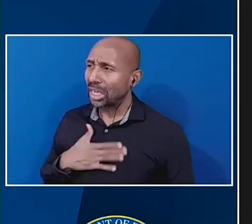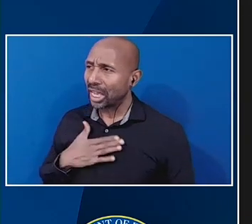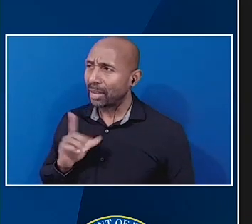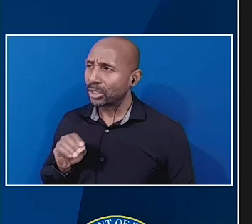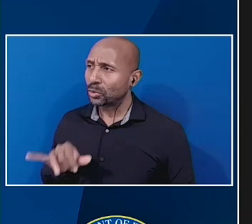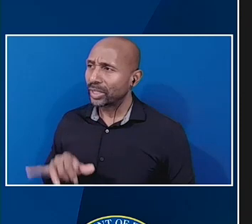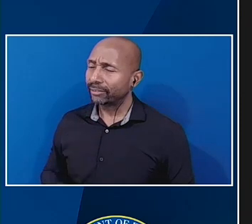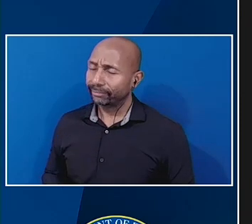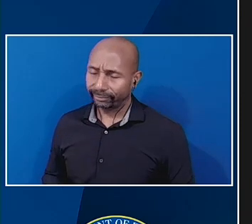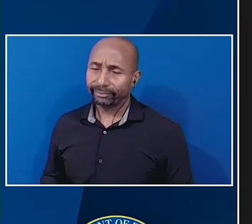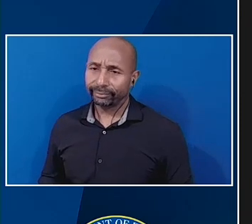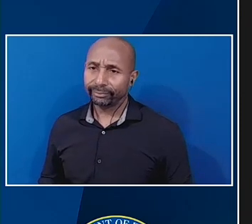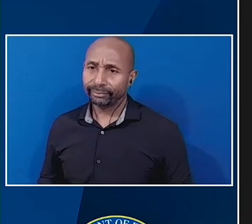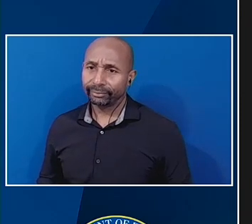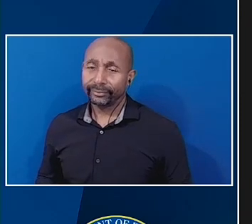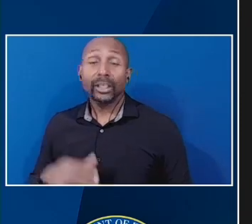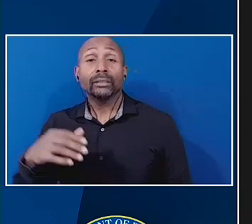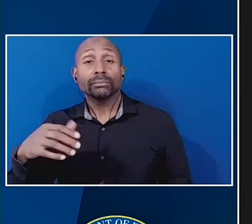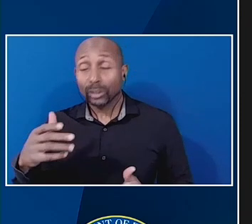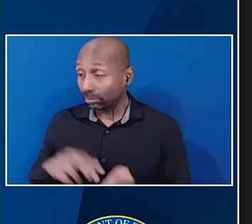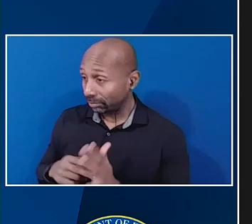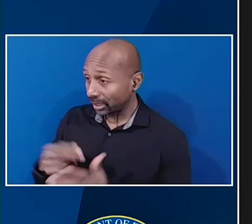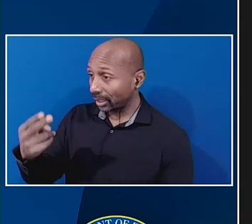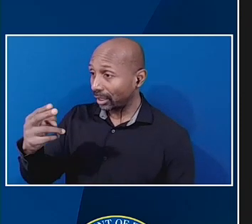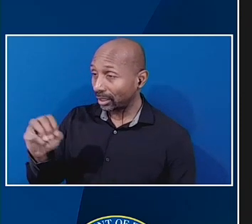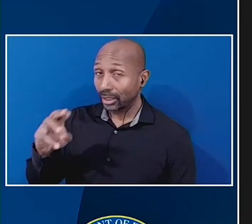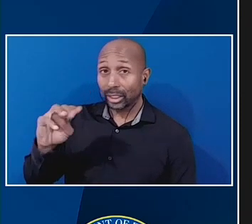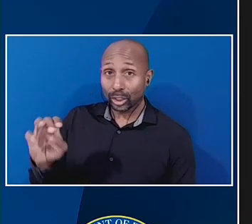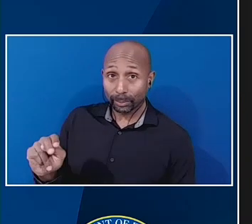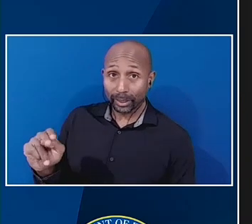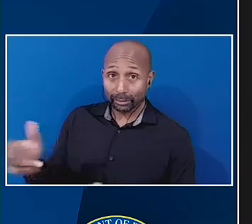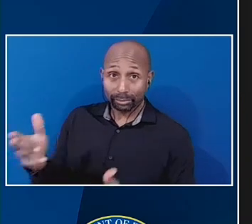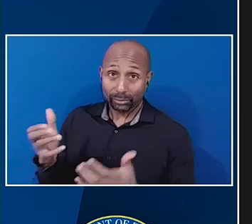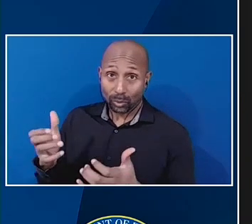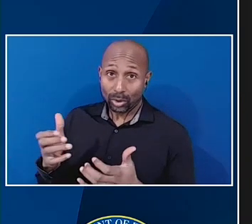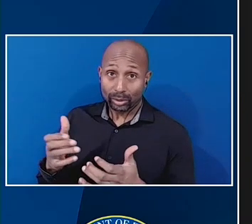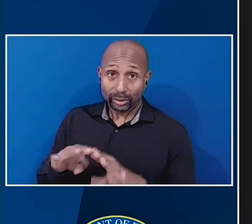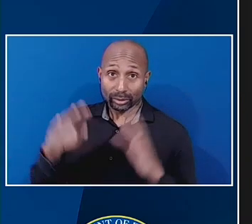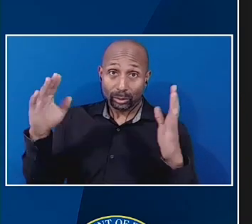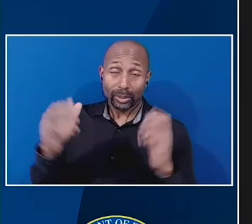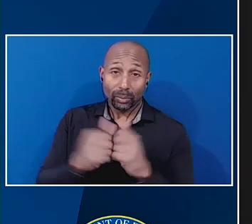In that case, Herman, do you want to pose the sort of the first element that the Department solicited feedback on?